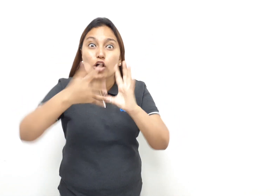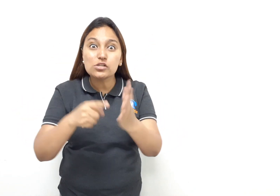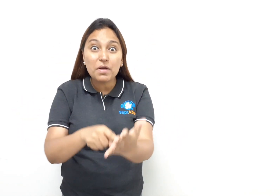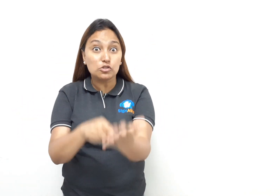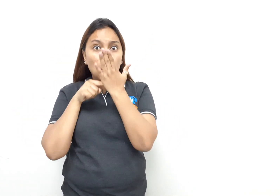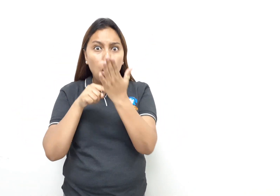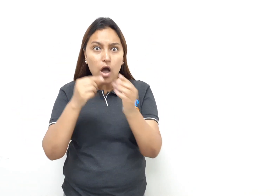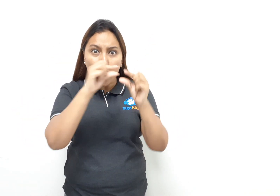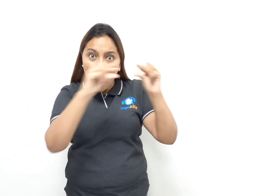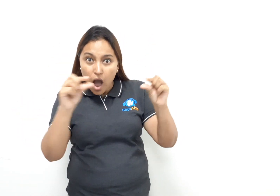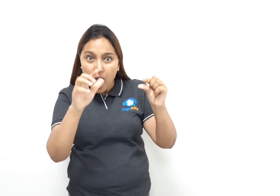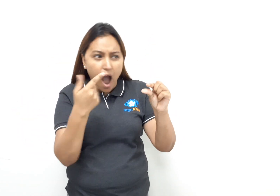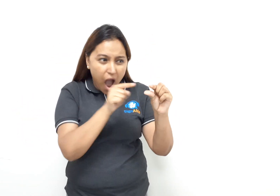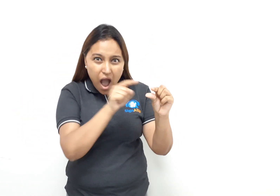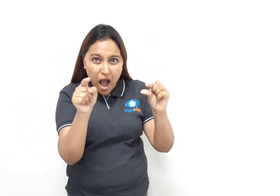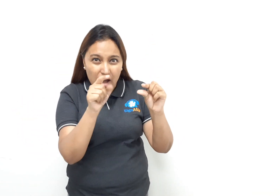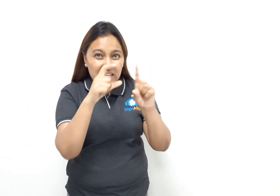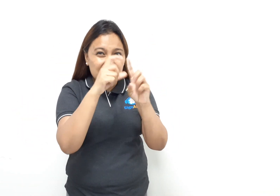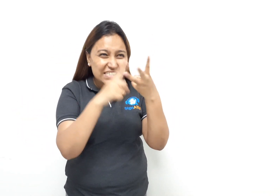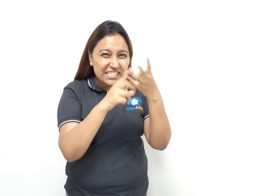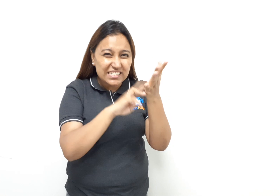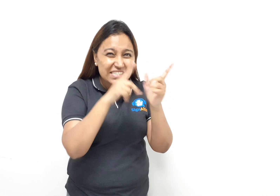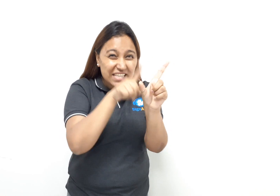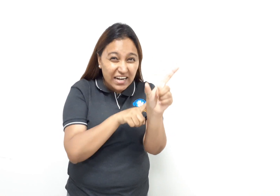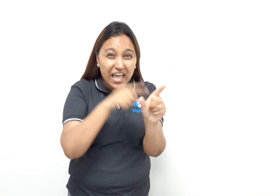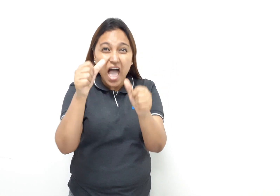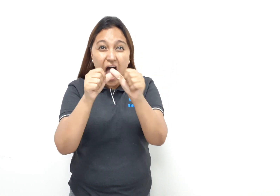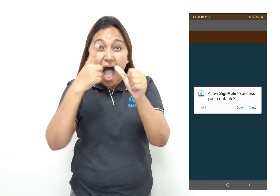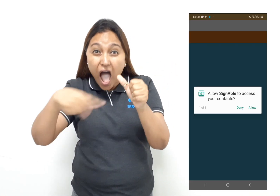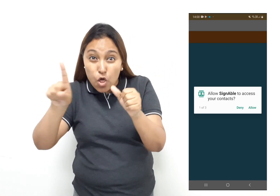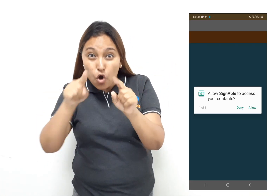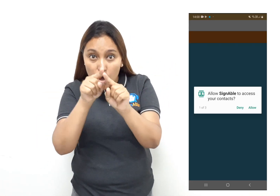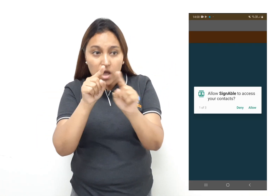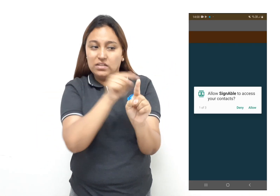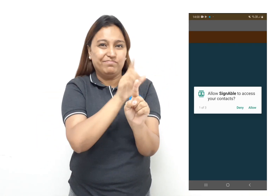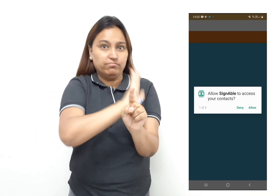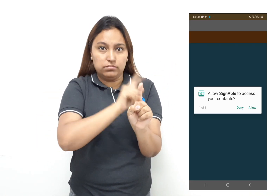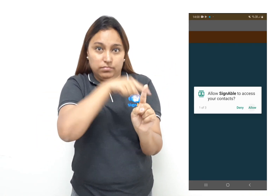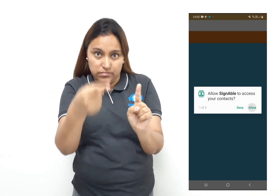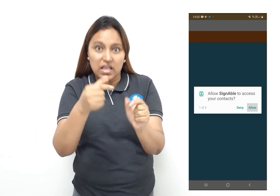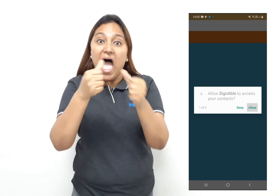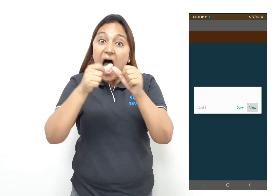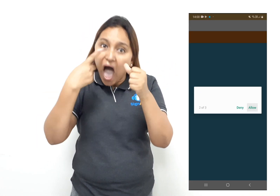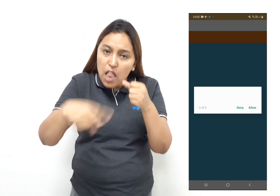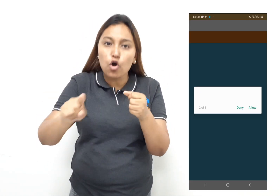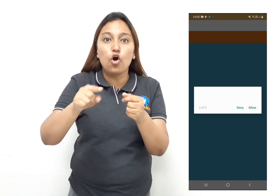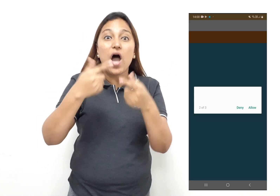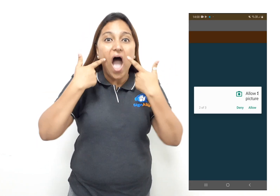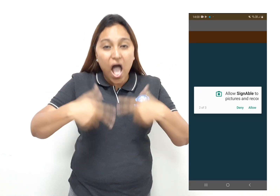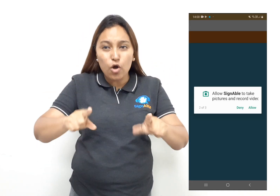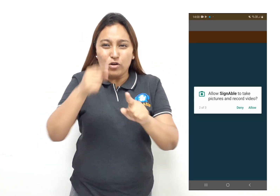...automatically, you will be given an option to Allow or Deny. Select Allow. Do not press Deny.